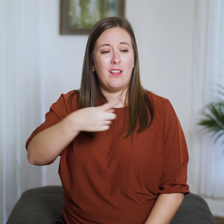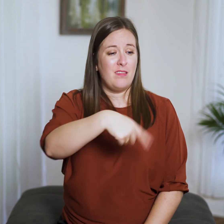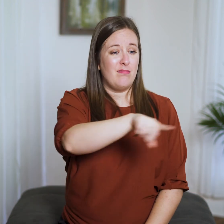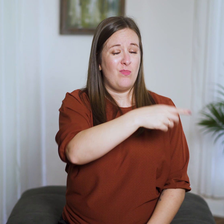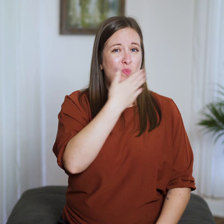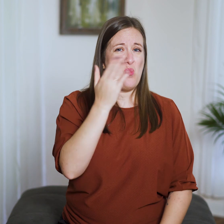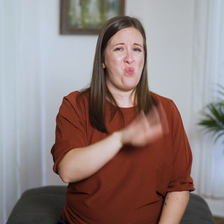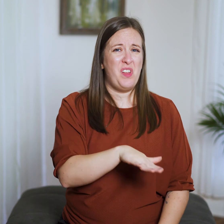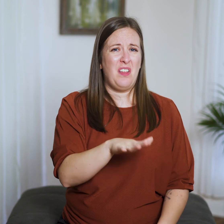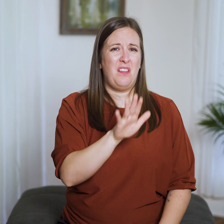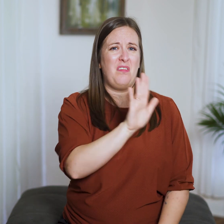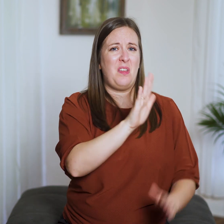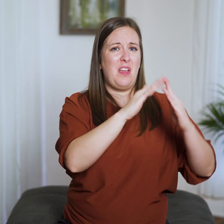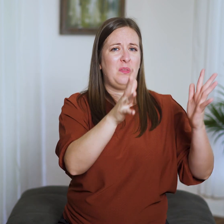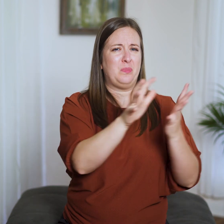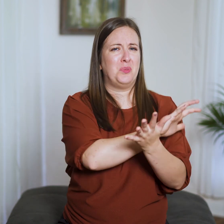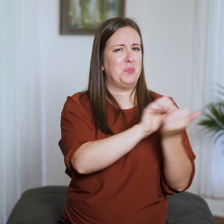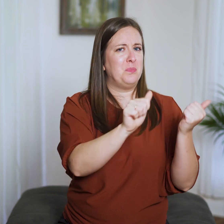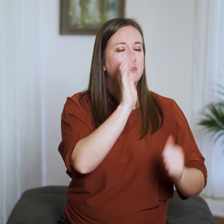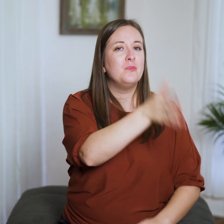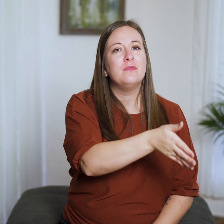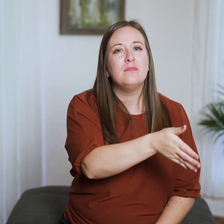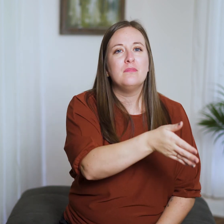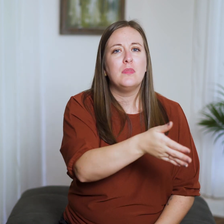and the house of the wicked will be destroyed.